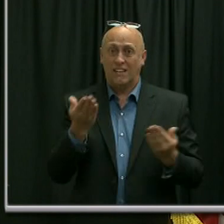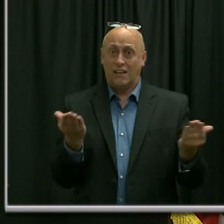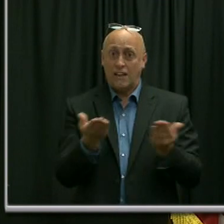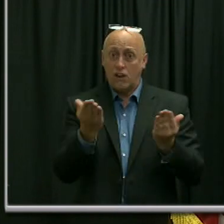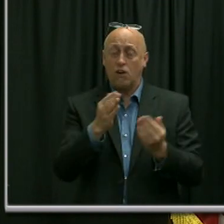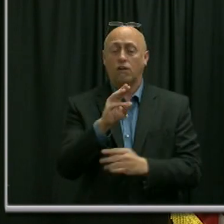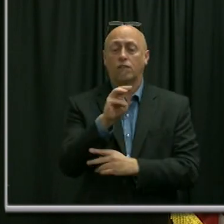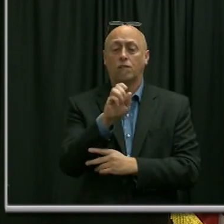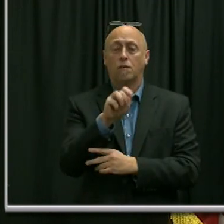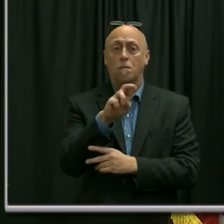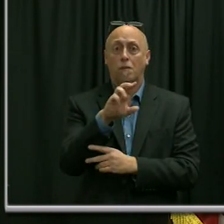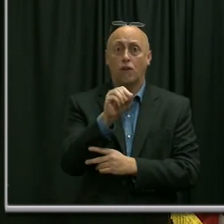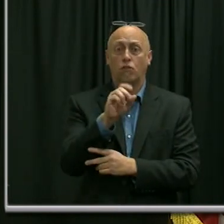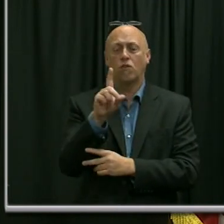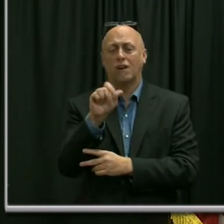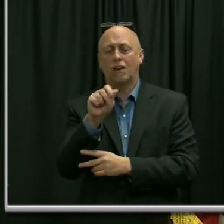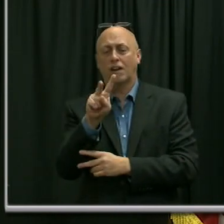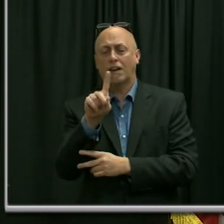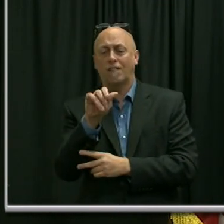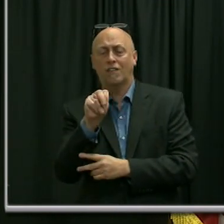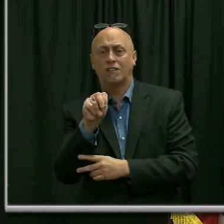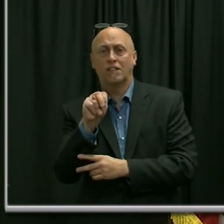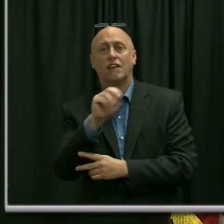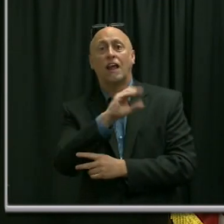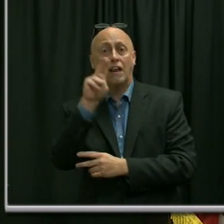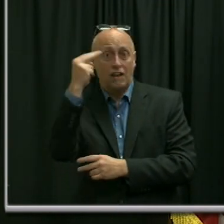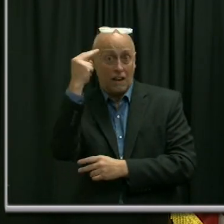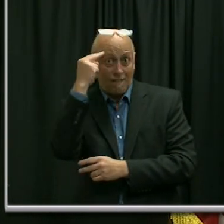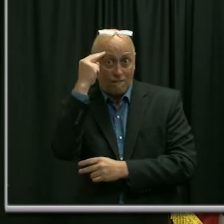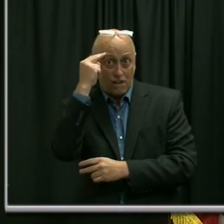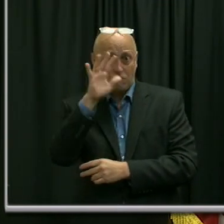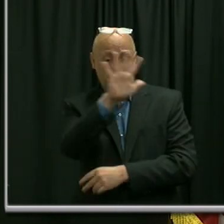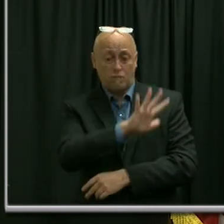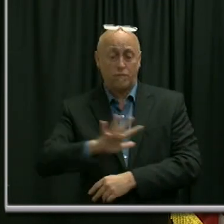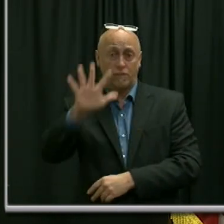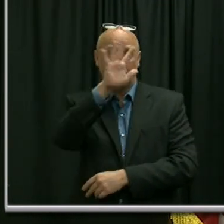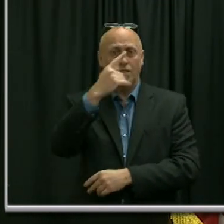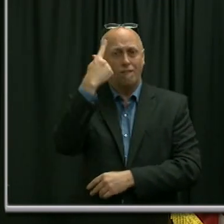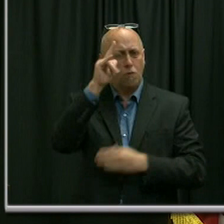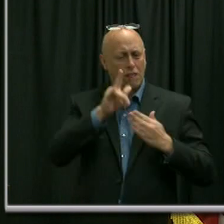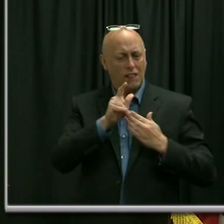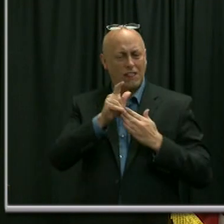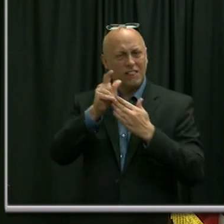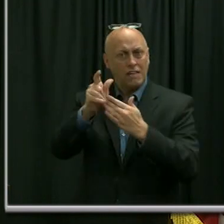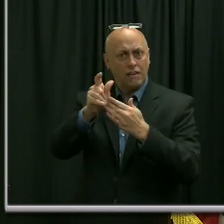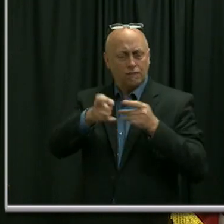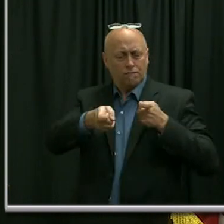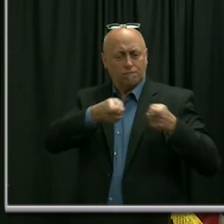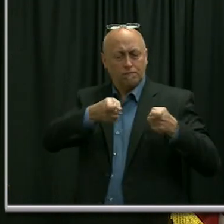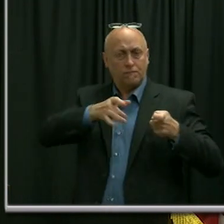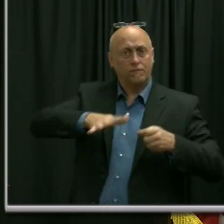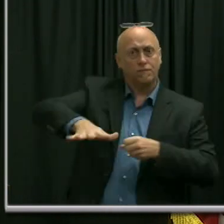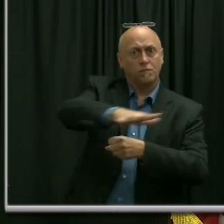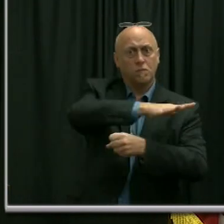TO KEEP NASHVILLE AND DAVIDSON COUNTY. ON THE LEADING EDGE OF